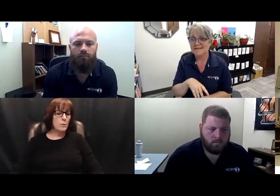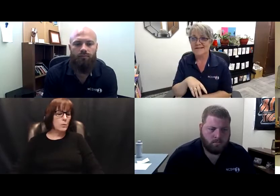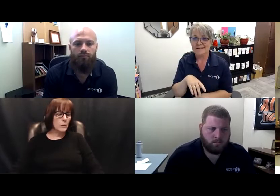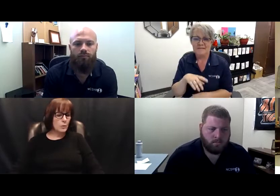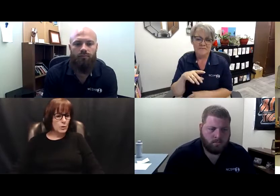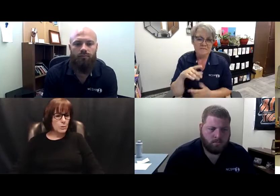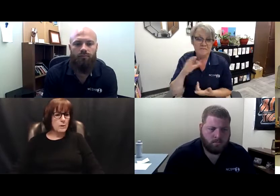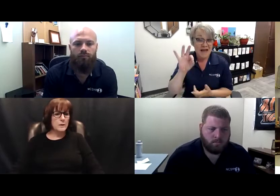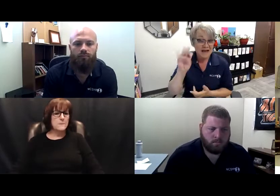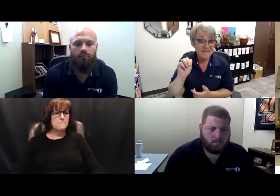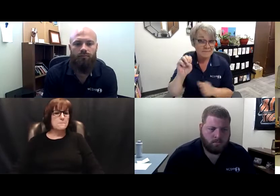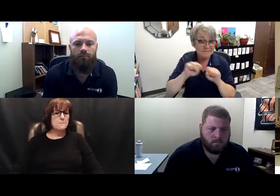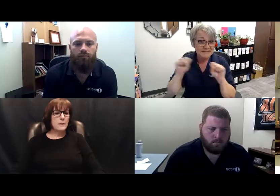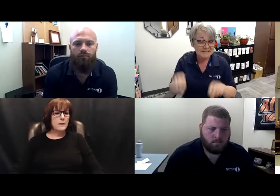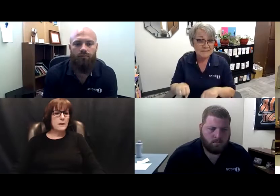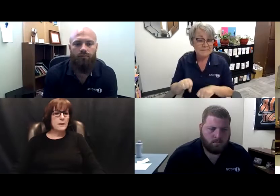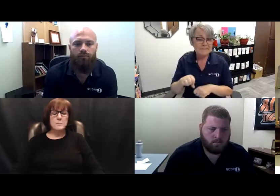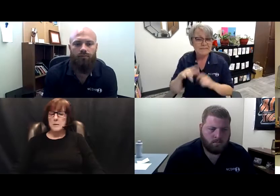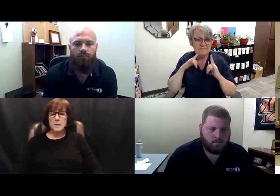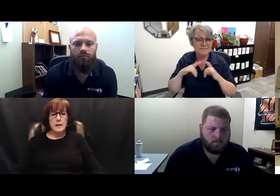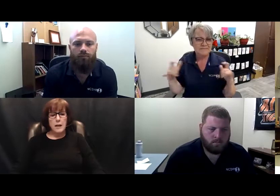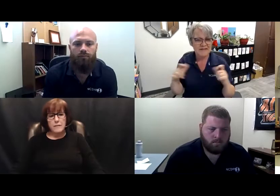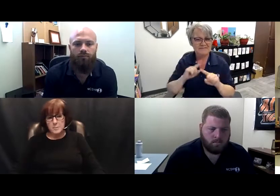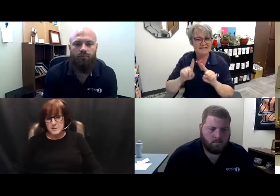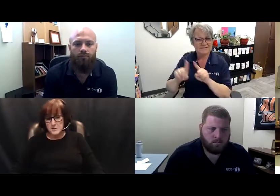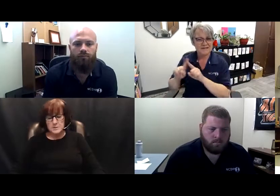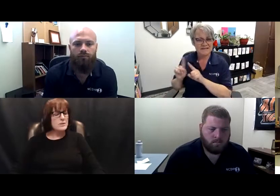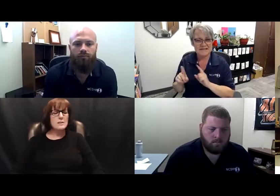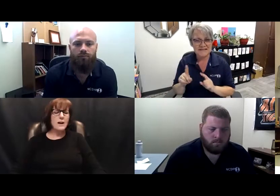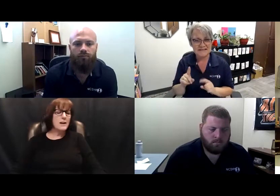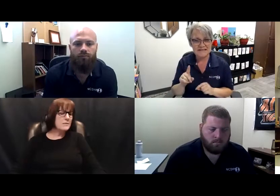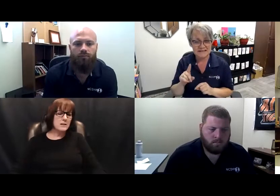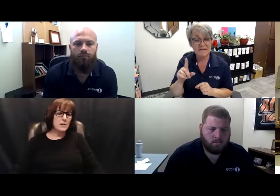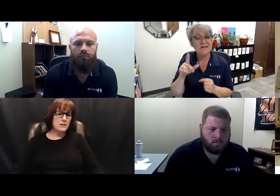a room, maybe an FM system. There's a lot of technology